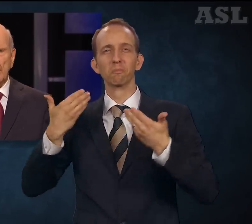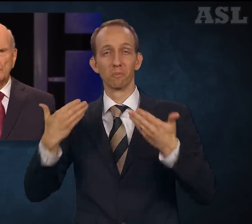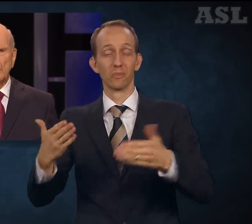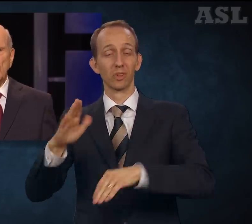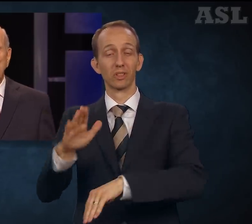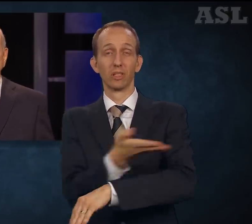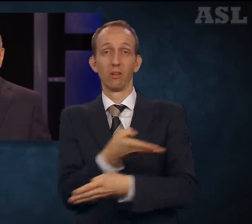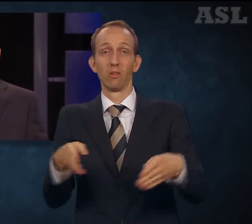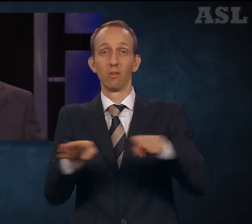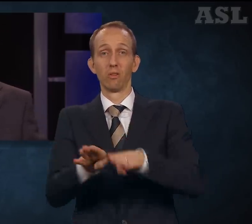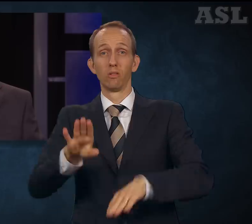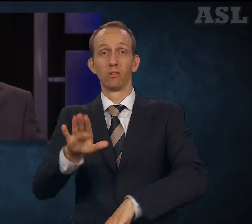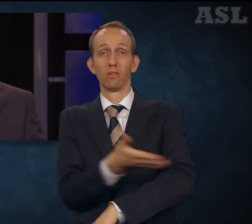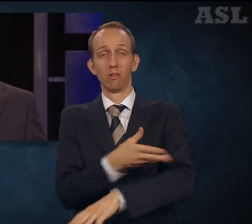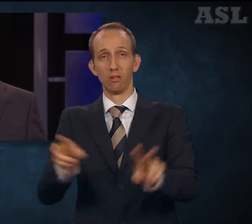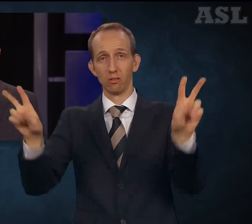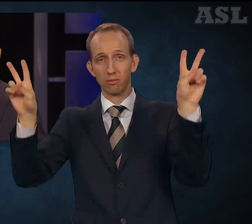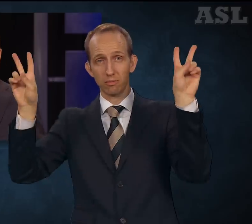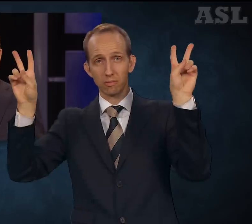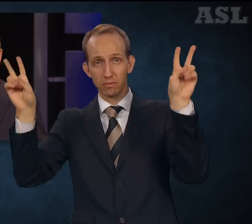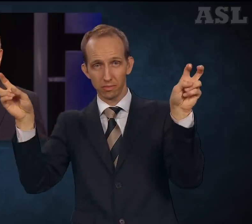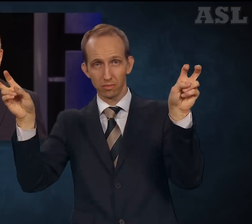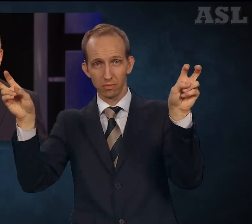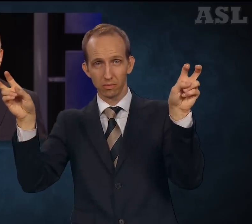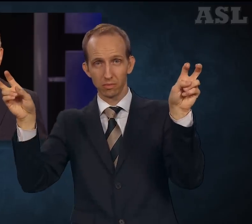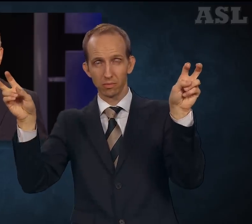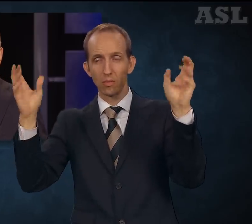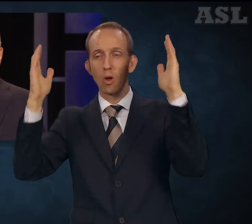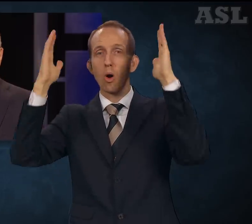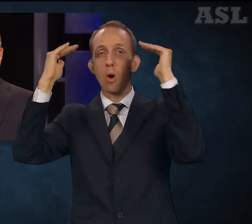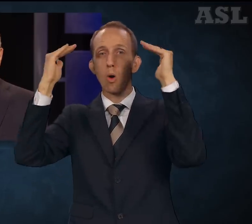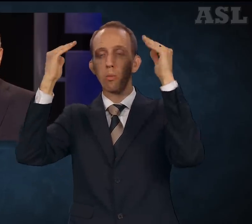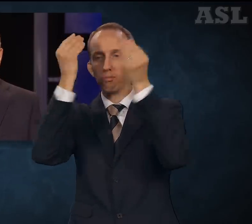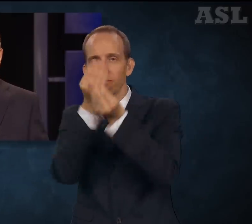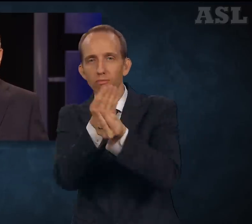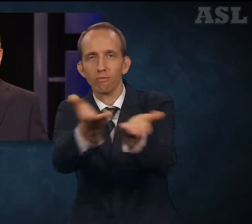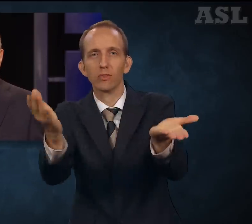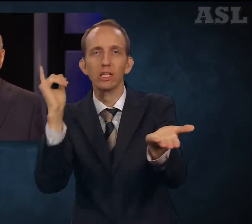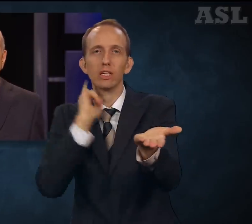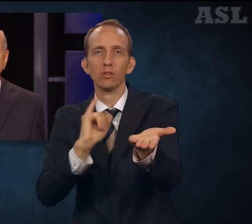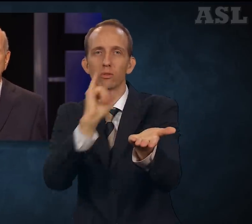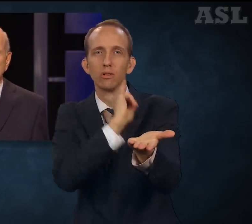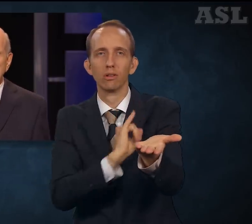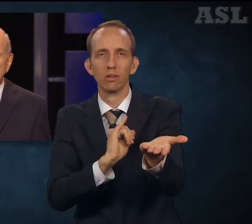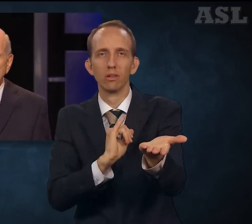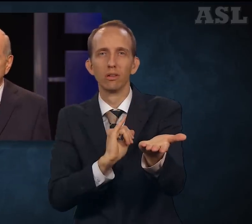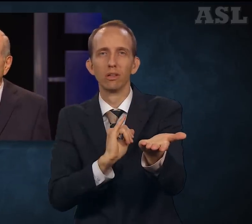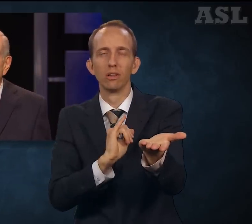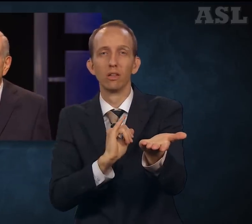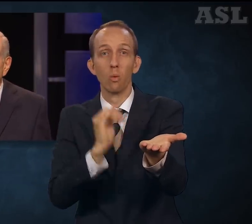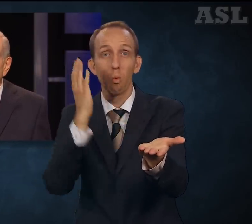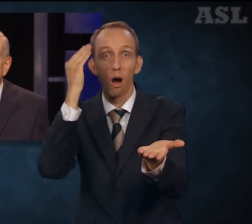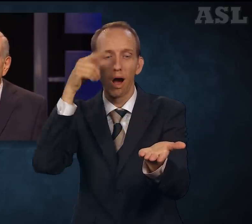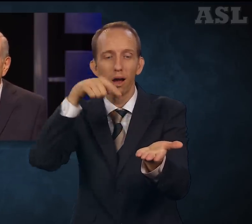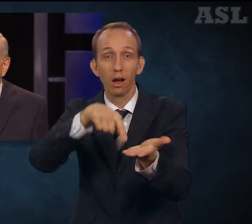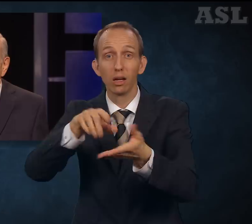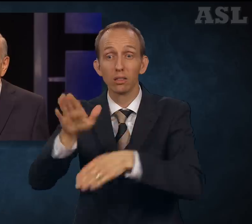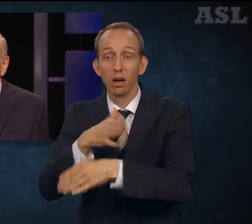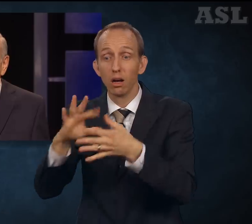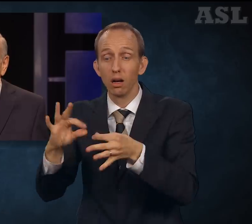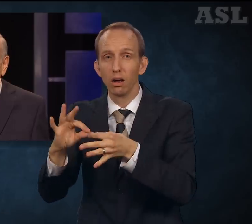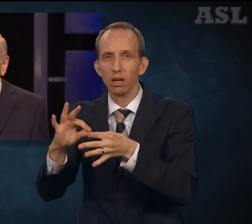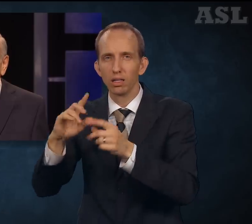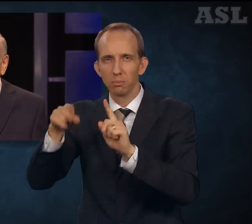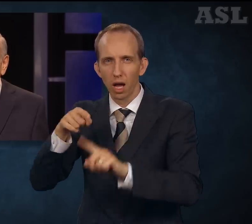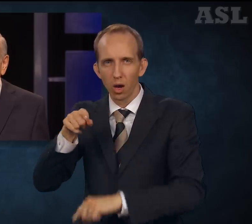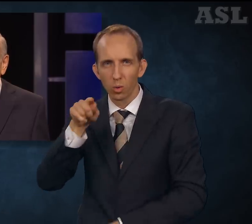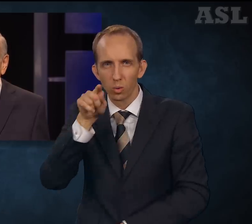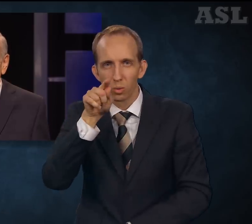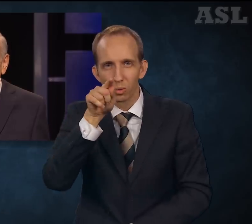YOUTH BATTALION IN